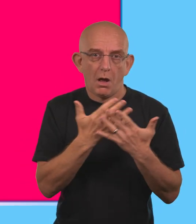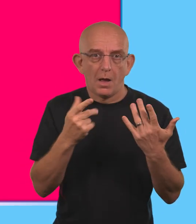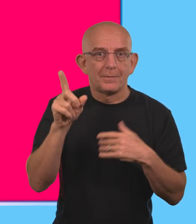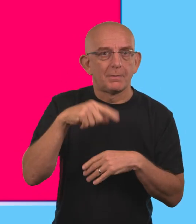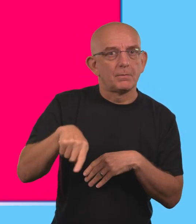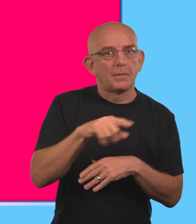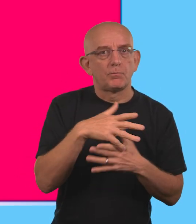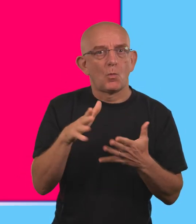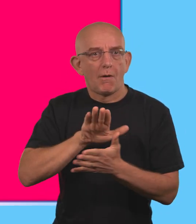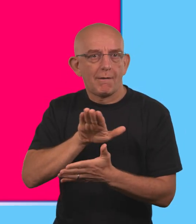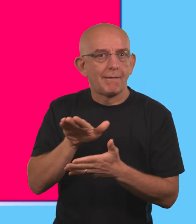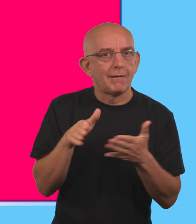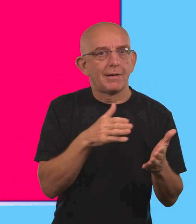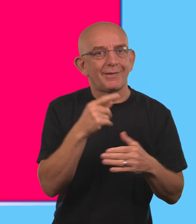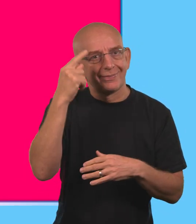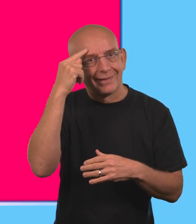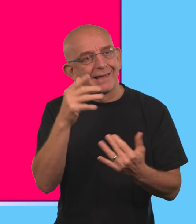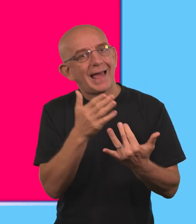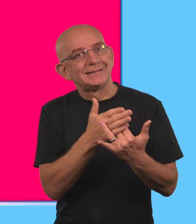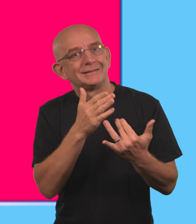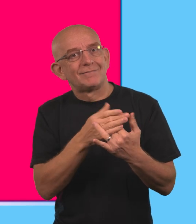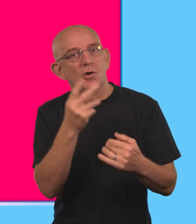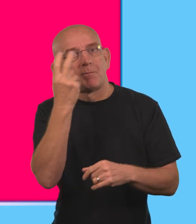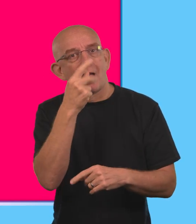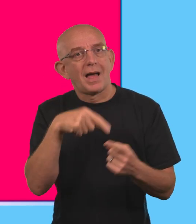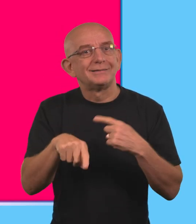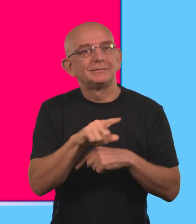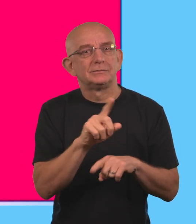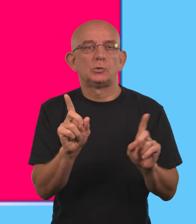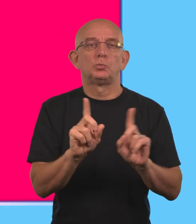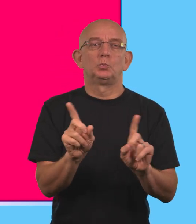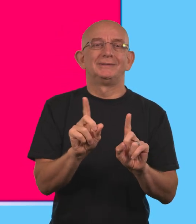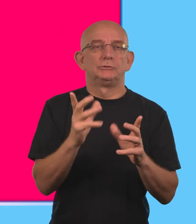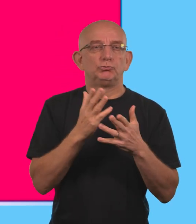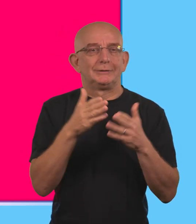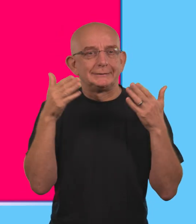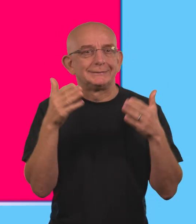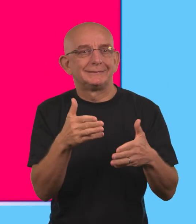often people will gravitate toward when they think of a game accessible to blind gamers is